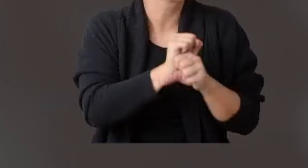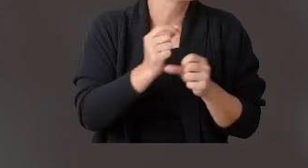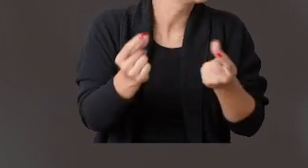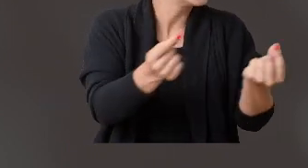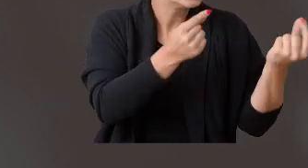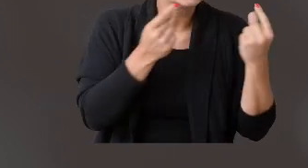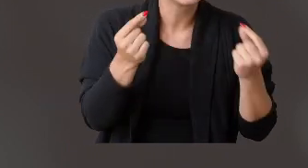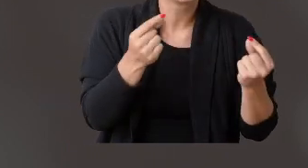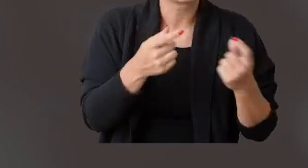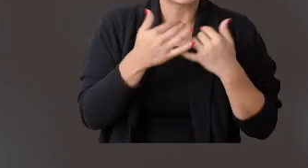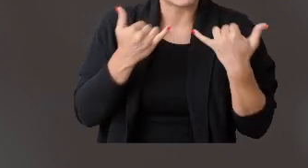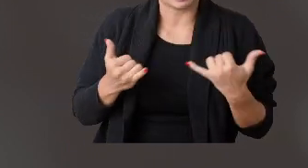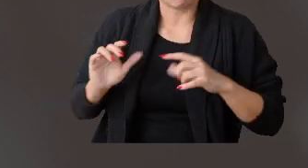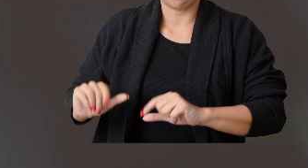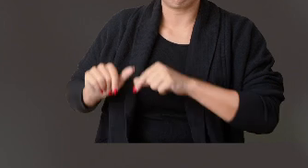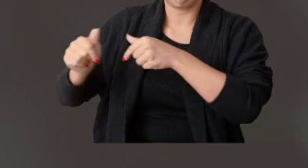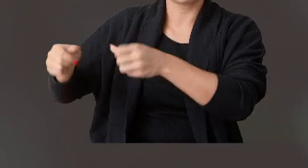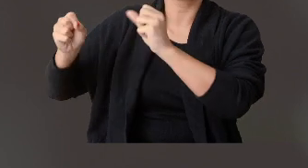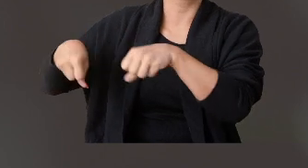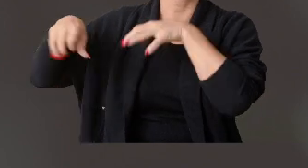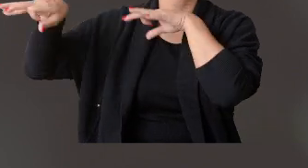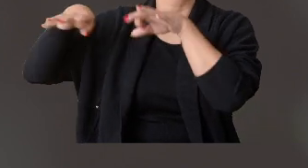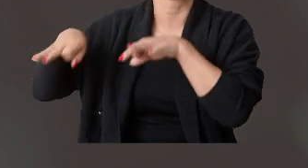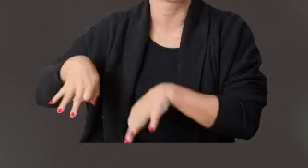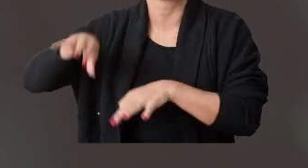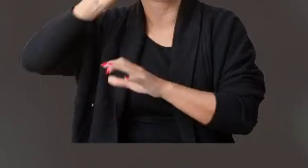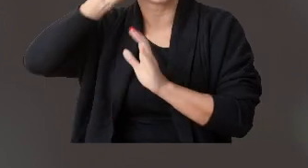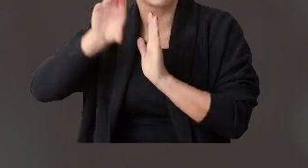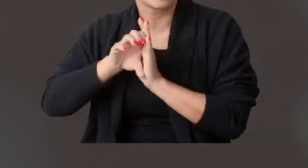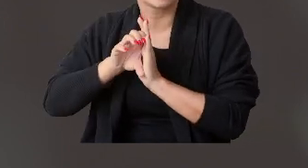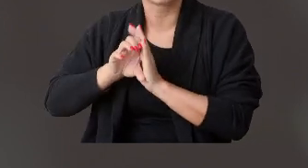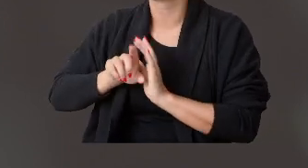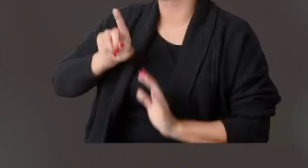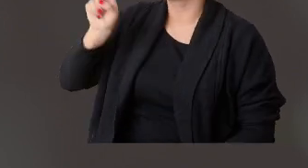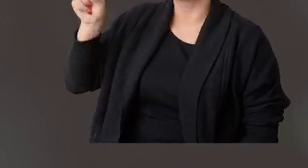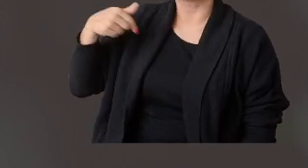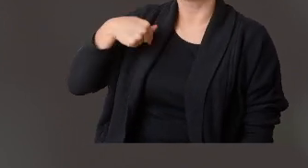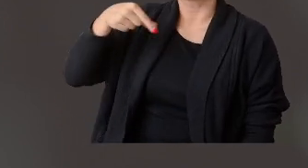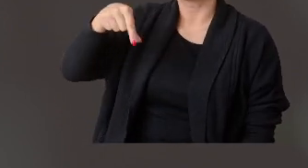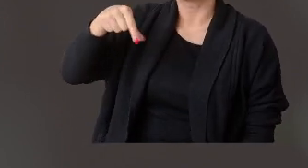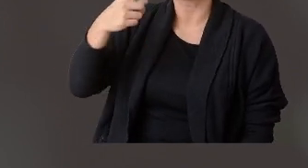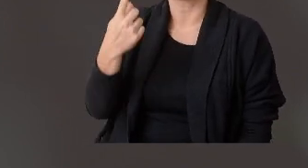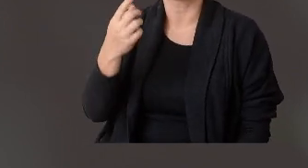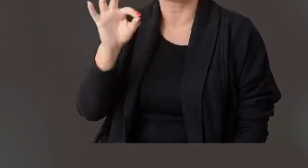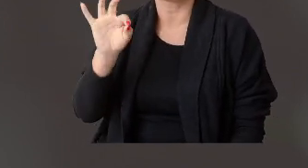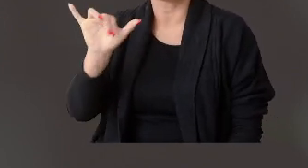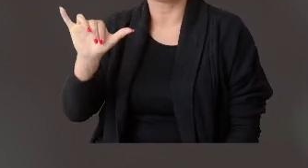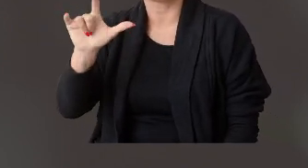It can describe images for me. On the page I have the Q1 FY25 income statement